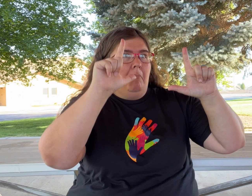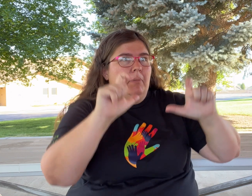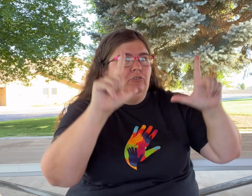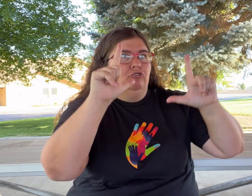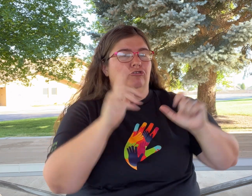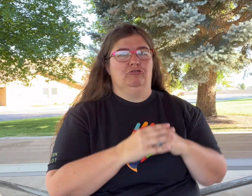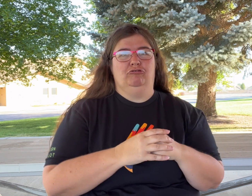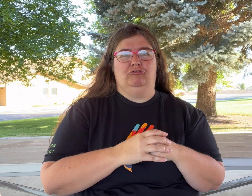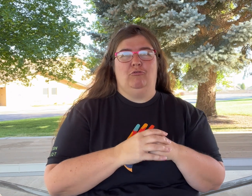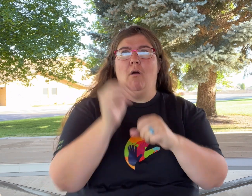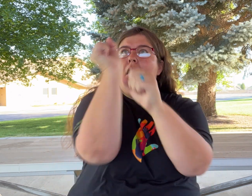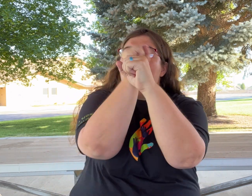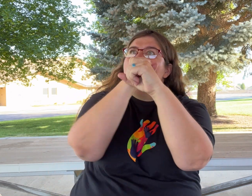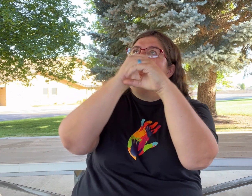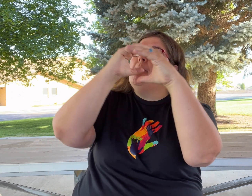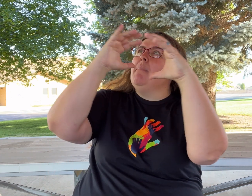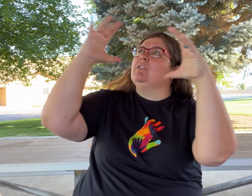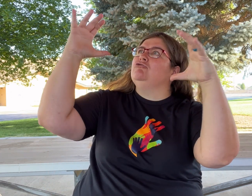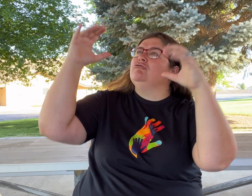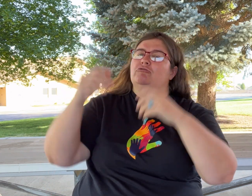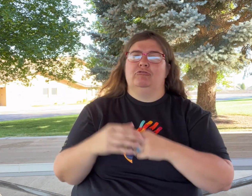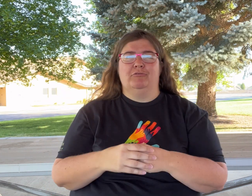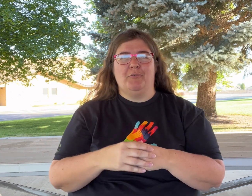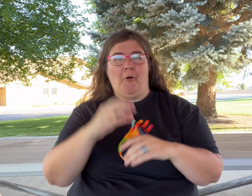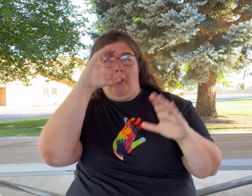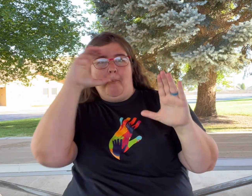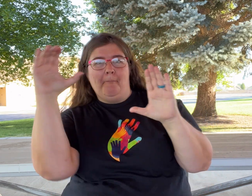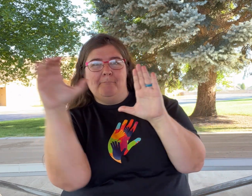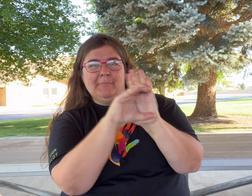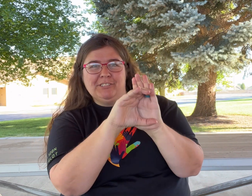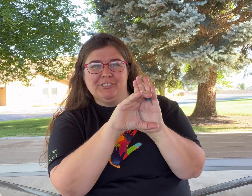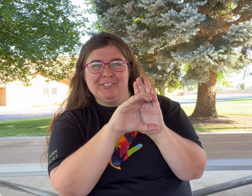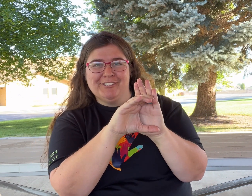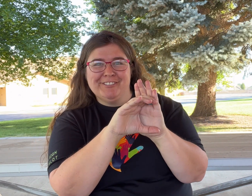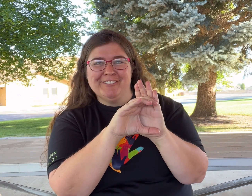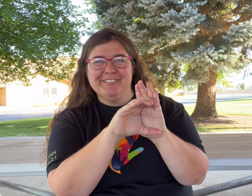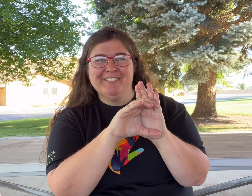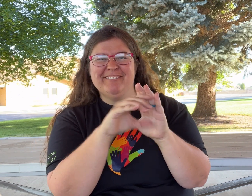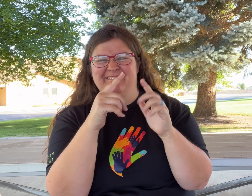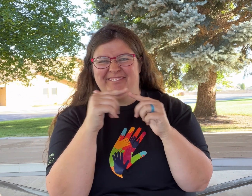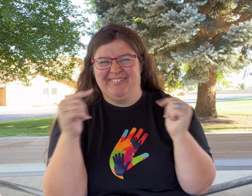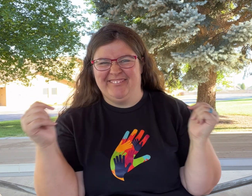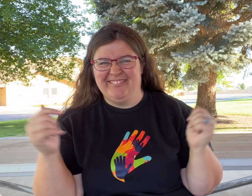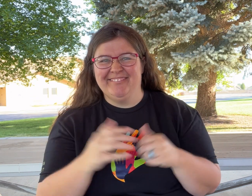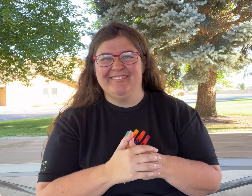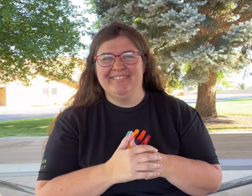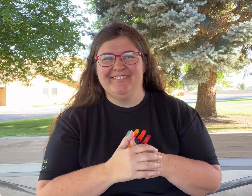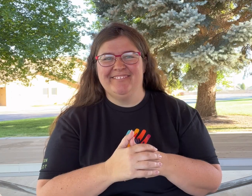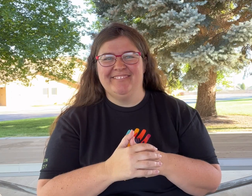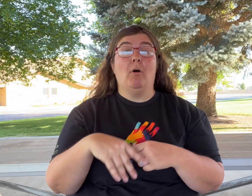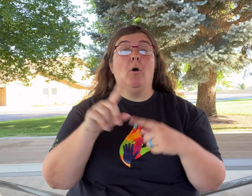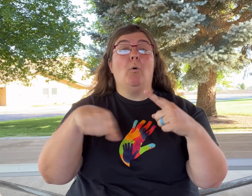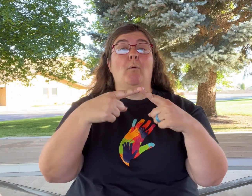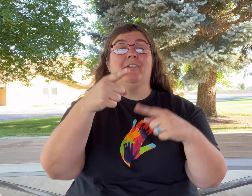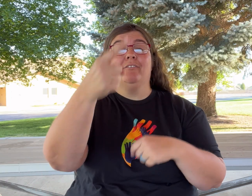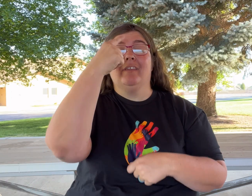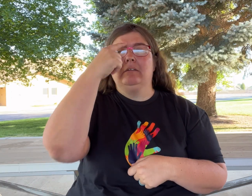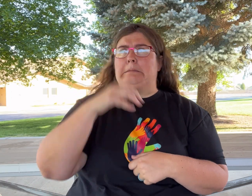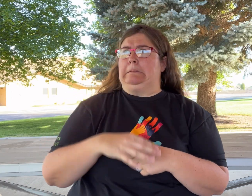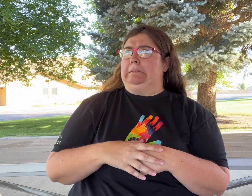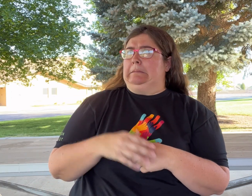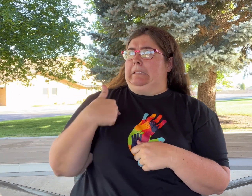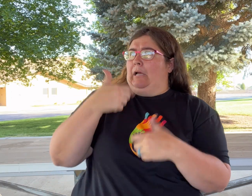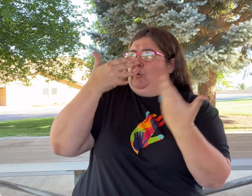mean "taking a picture" or "imagine" picture or "a picture on the wall." When you think,